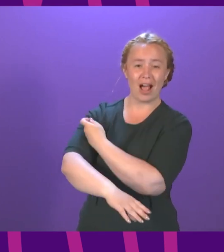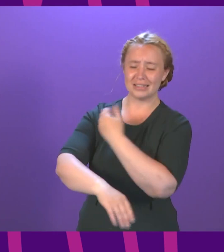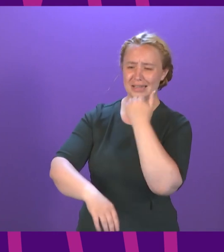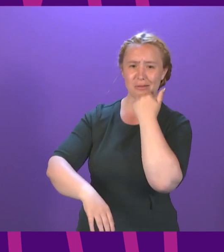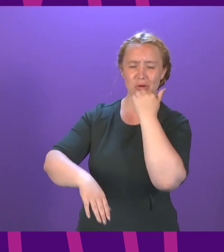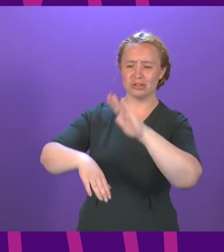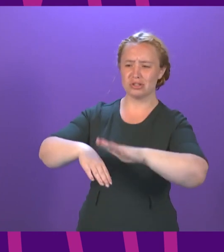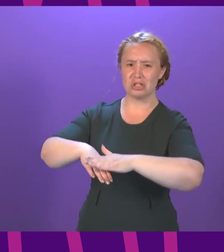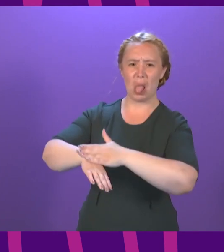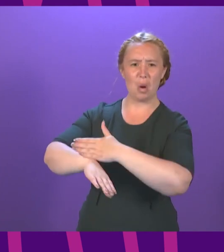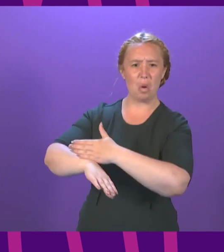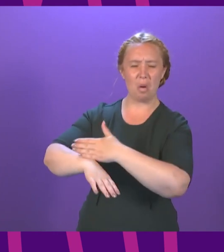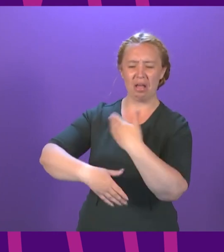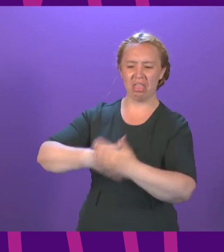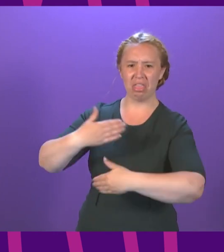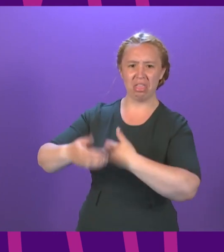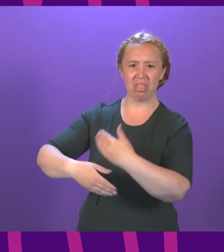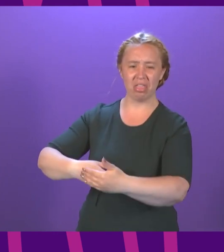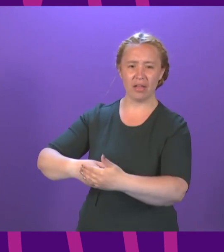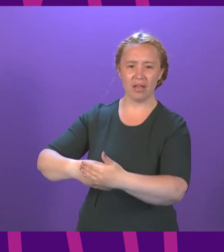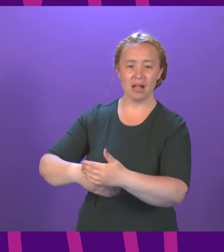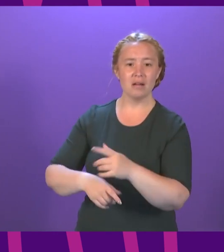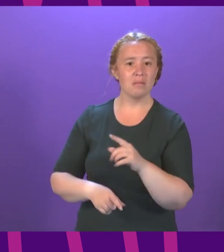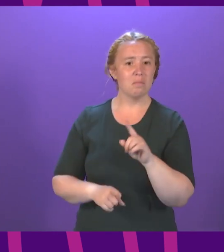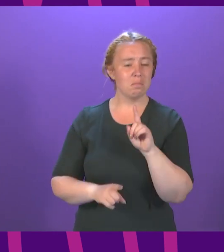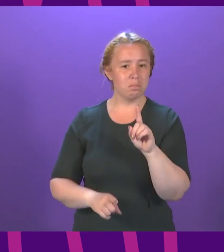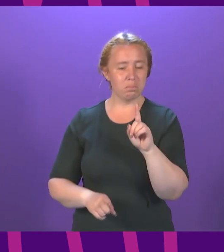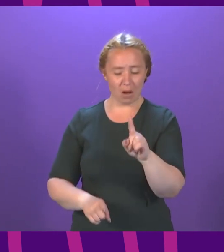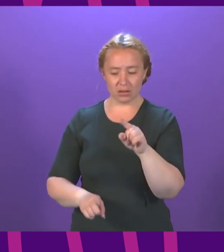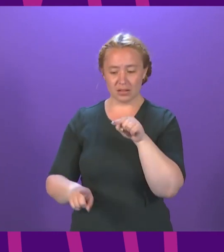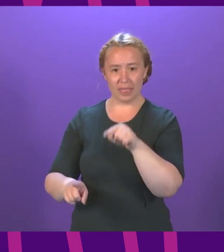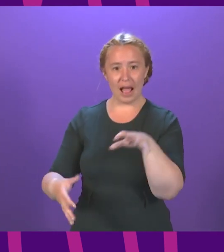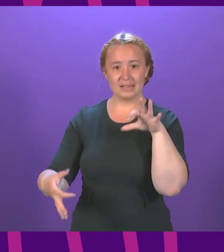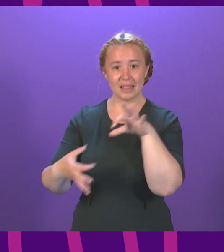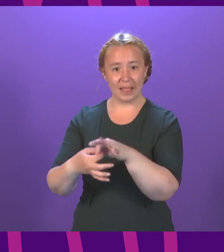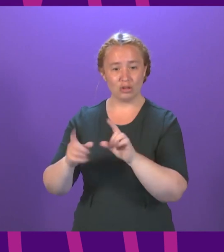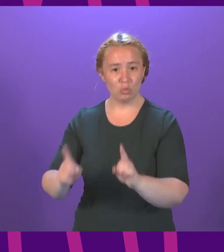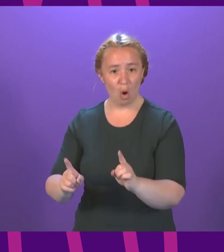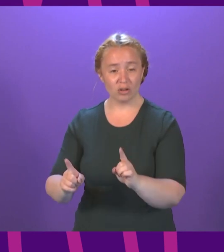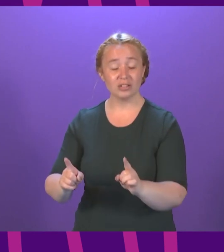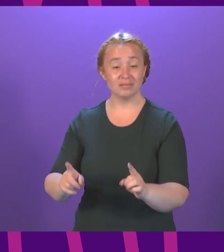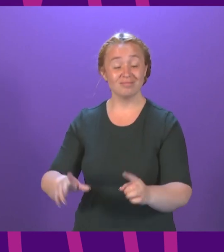roll-out is associated with anything other than perfectly understandable reasons is